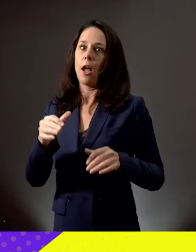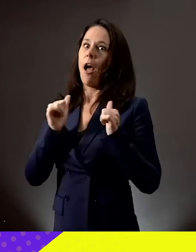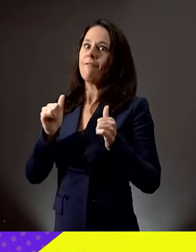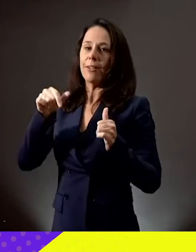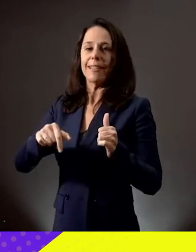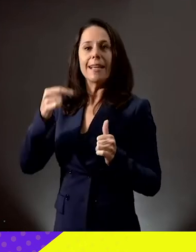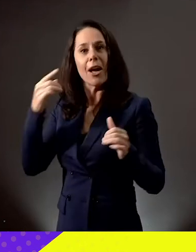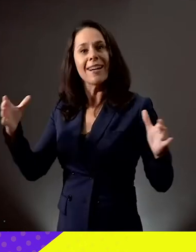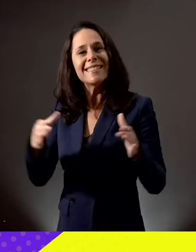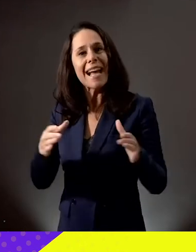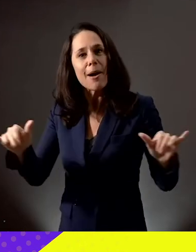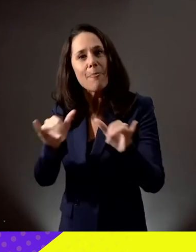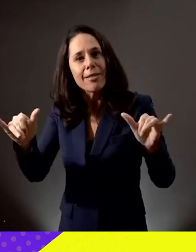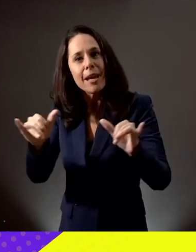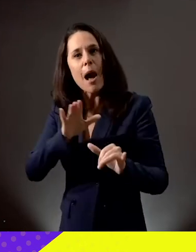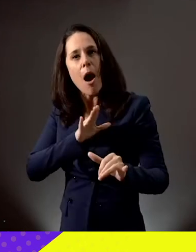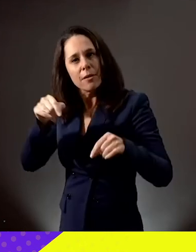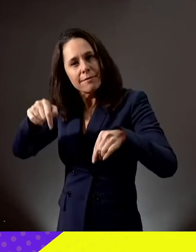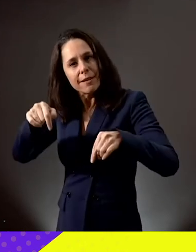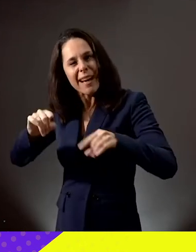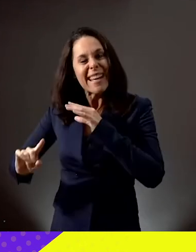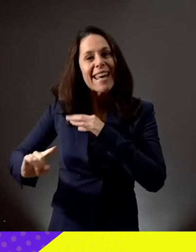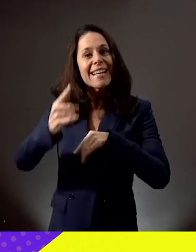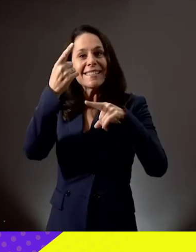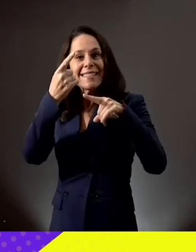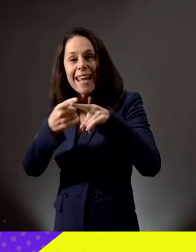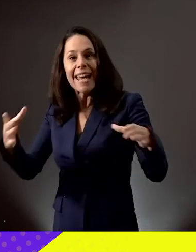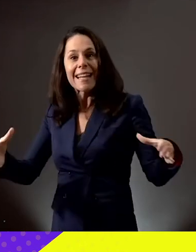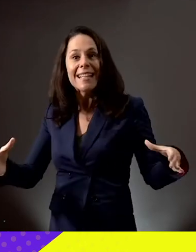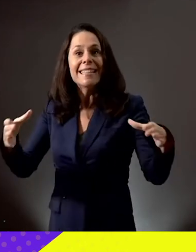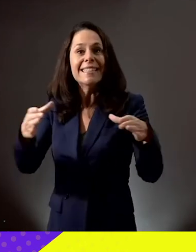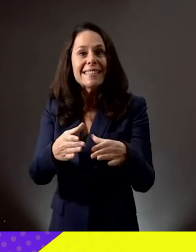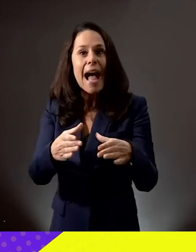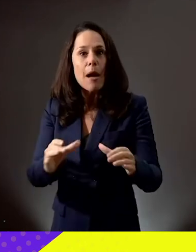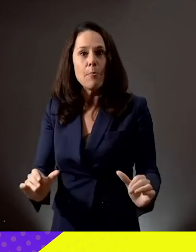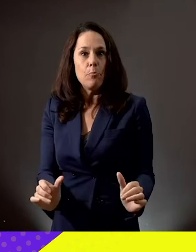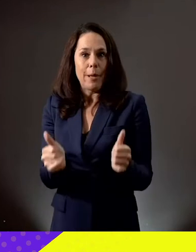Not in the least because of this joint kick-off of Diversity Day.